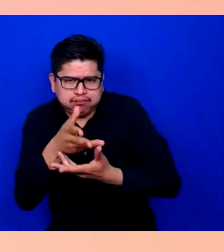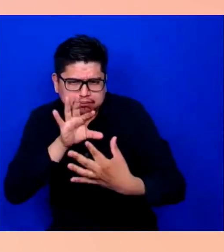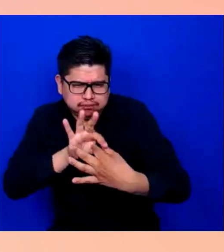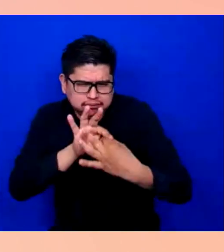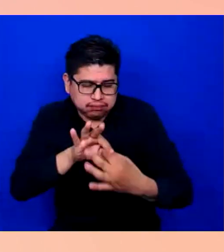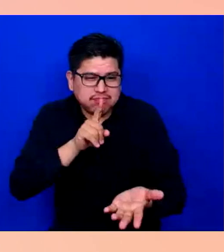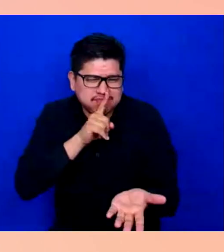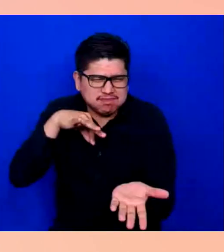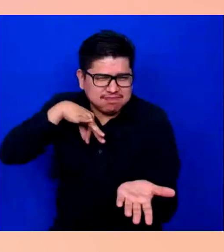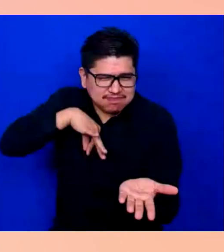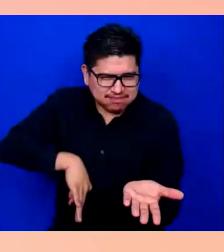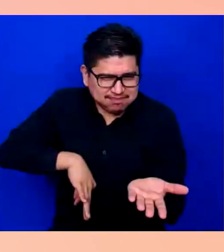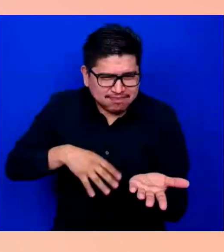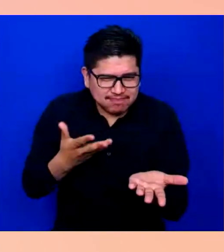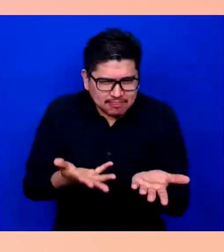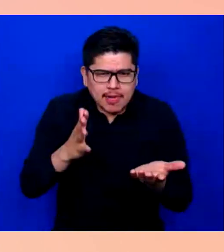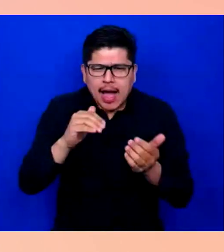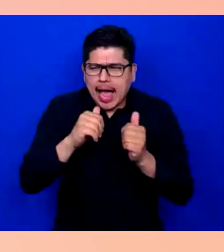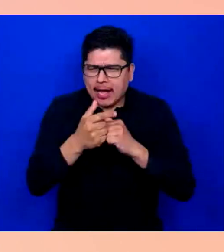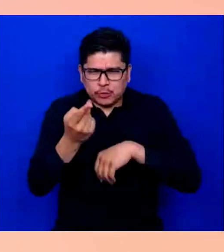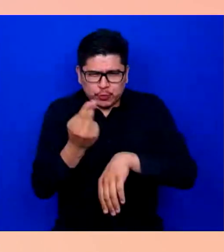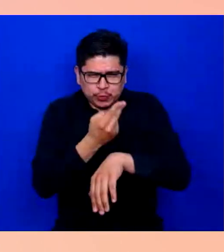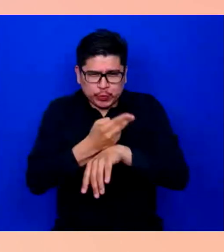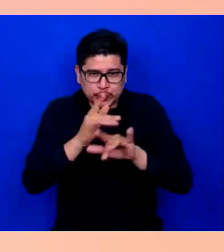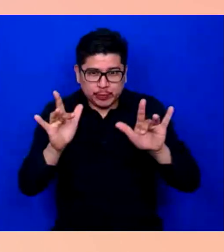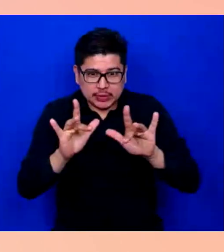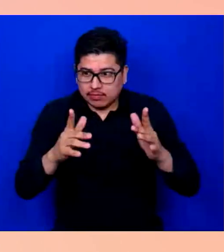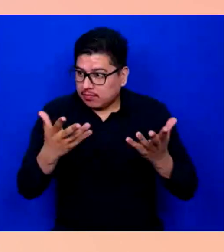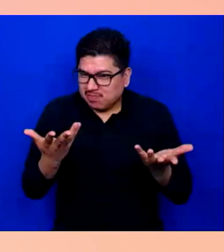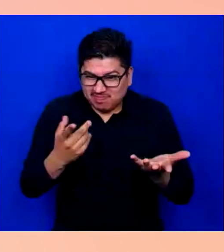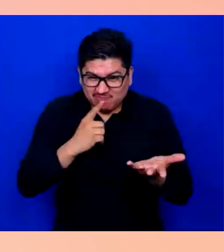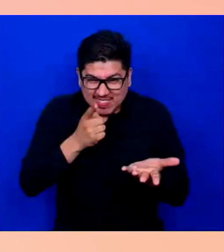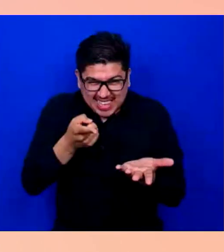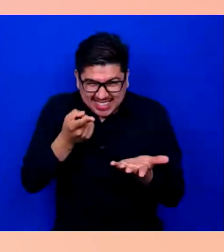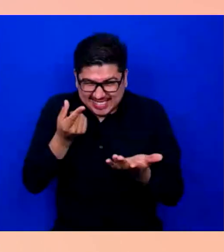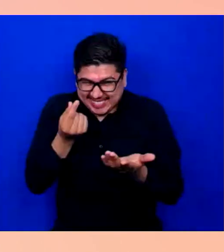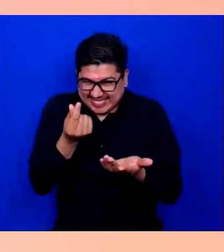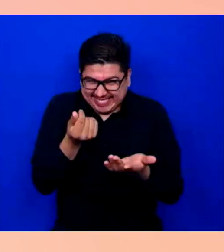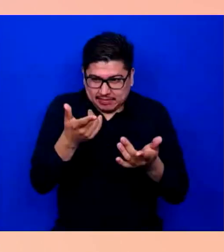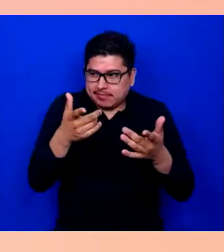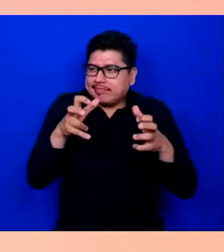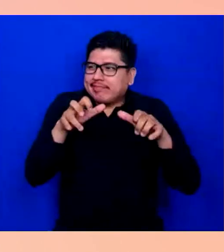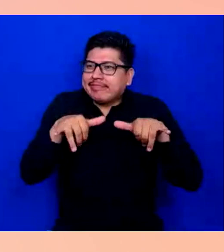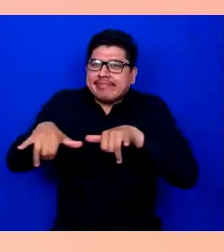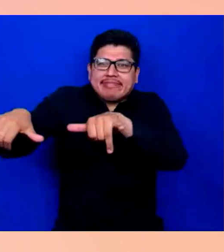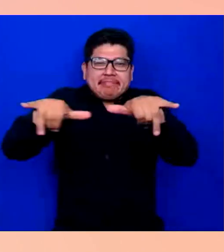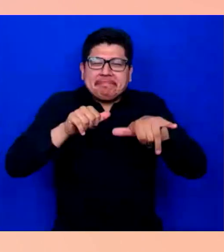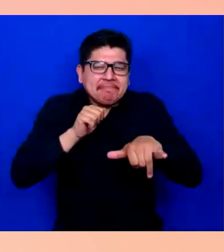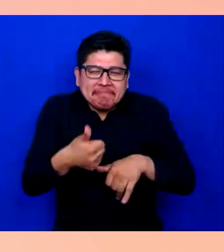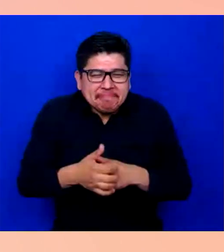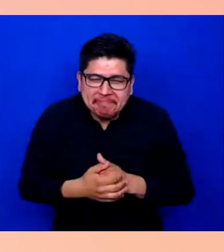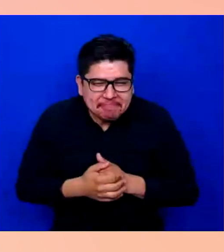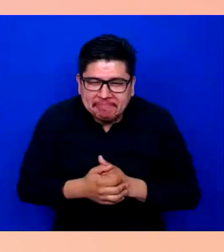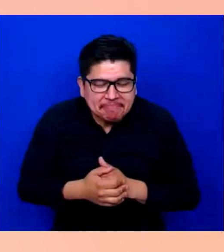your computer is a little a non-standard. What you're going to see here is an early Beta,